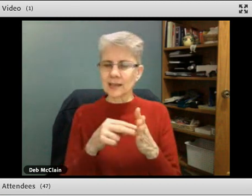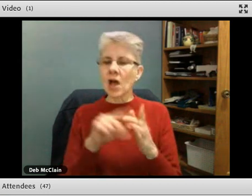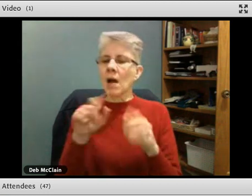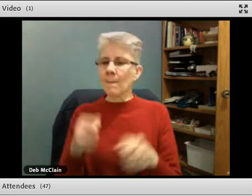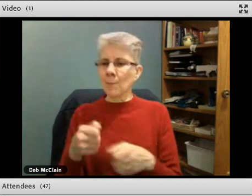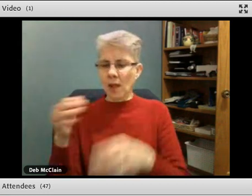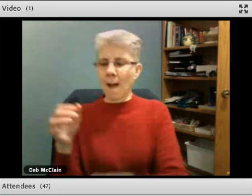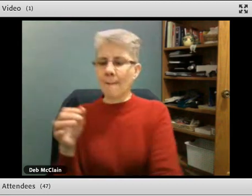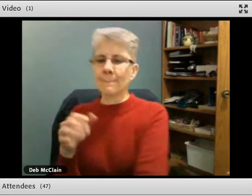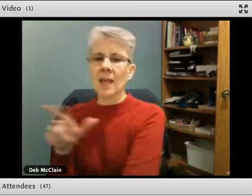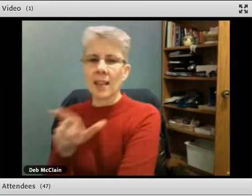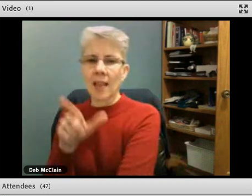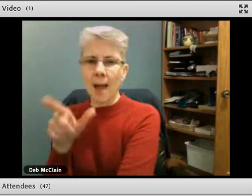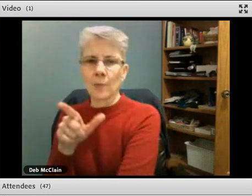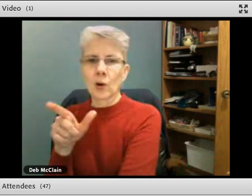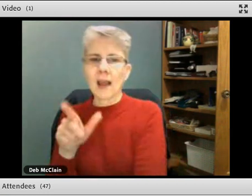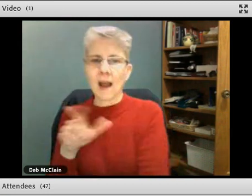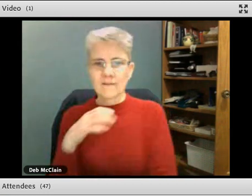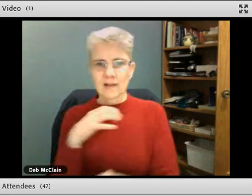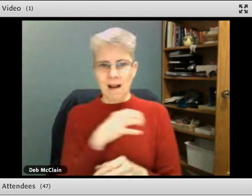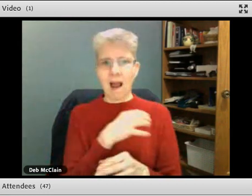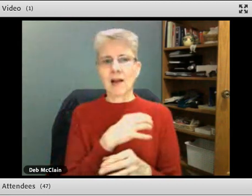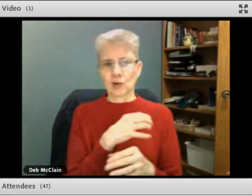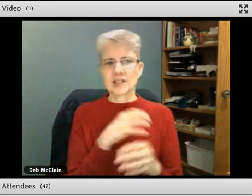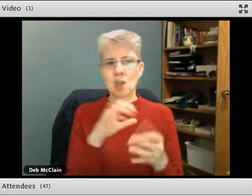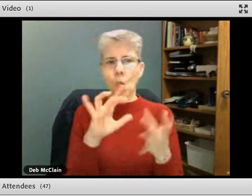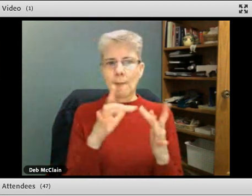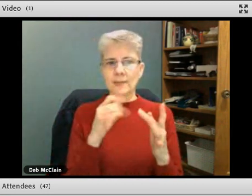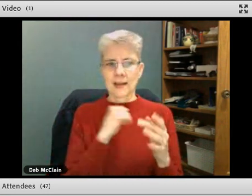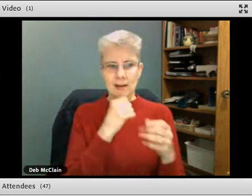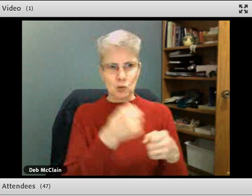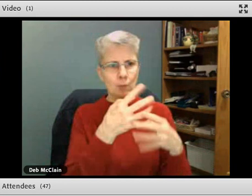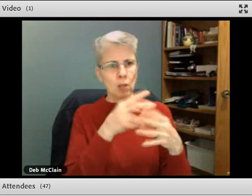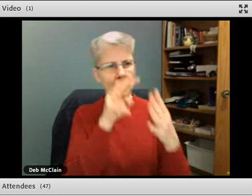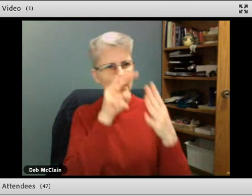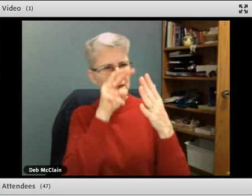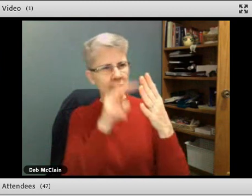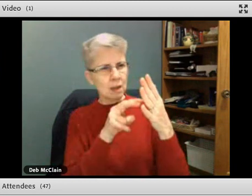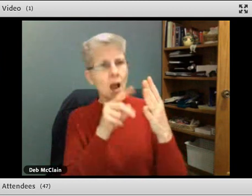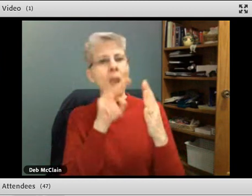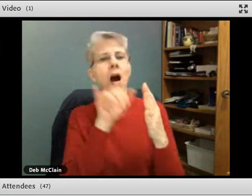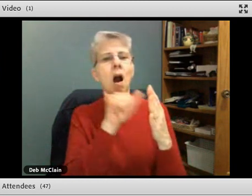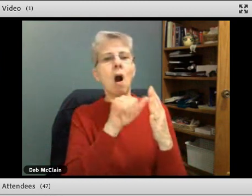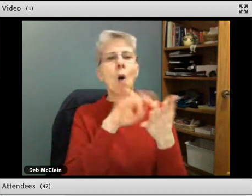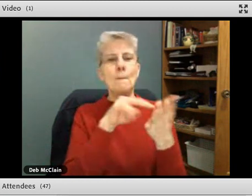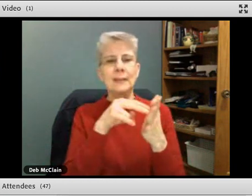You sometimes need to go to those system guides or those local practice guides to really figure out